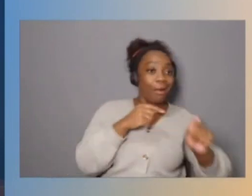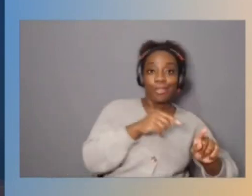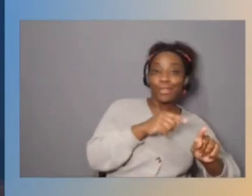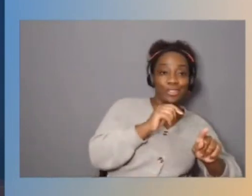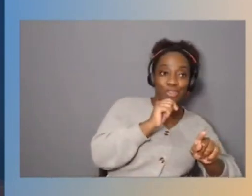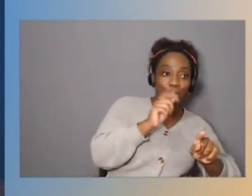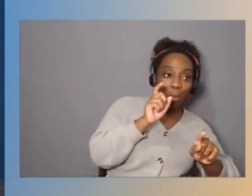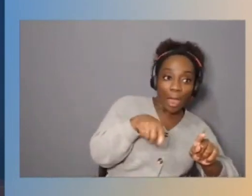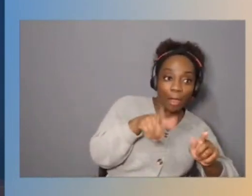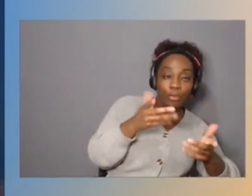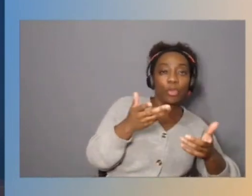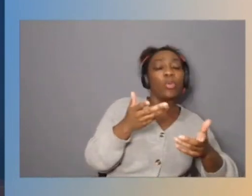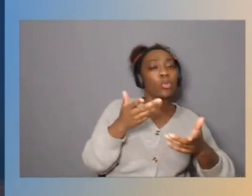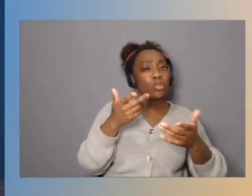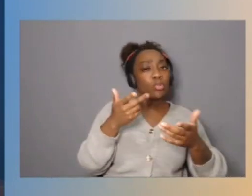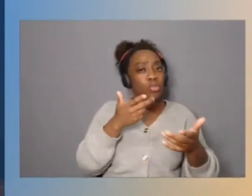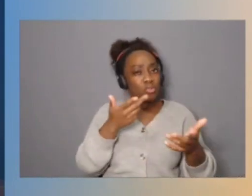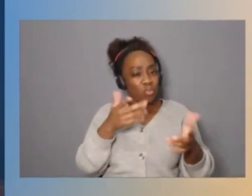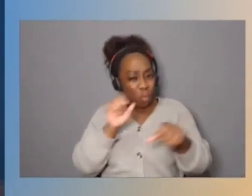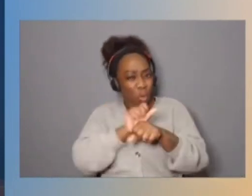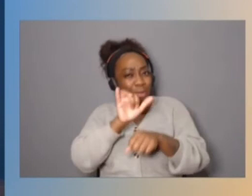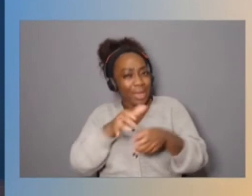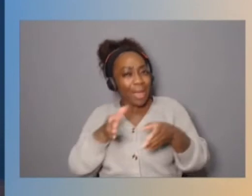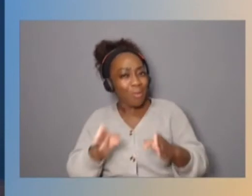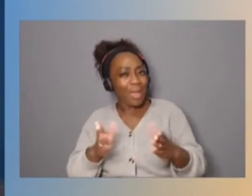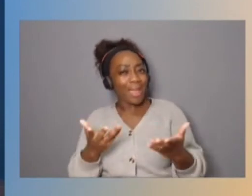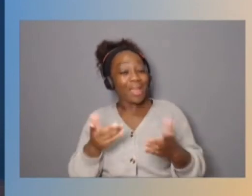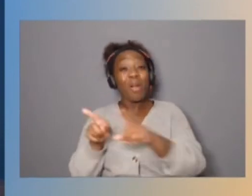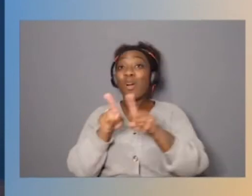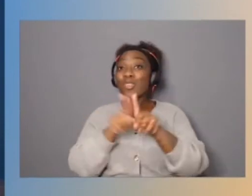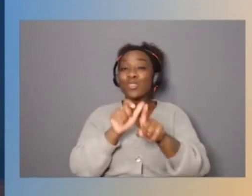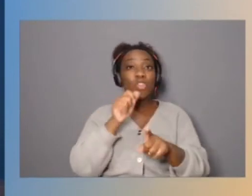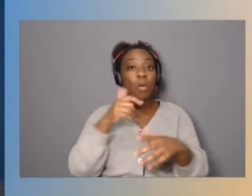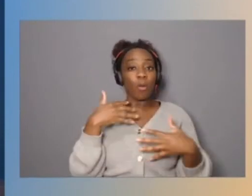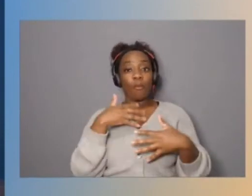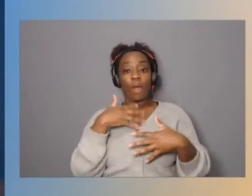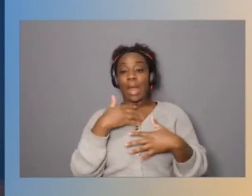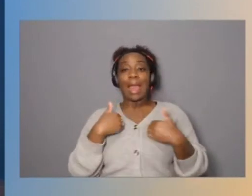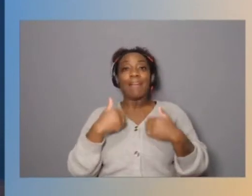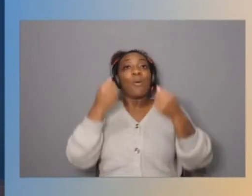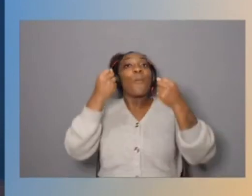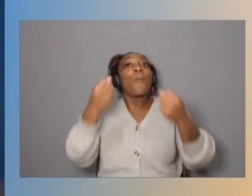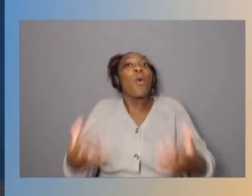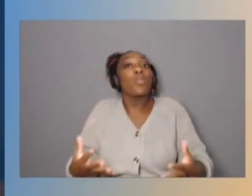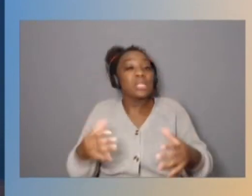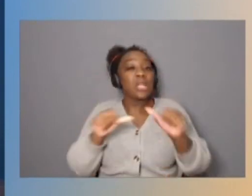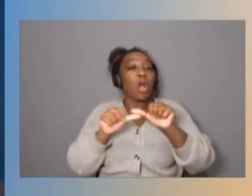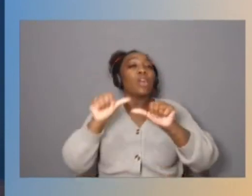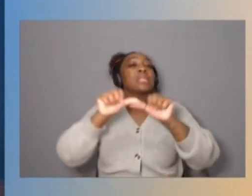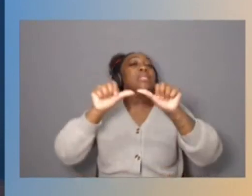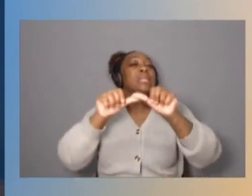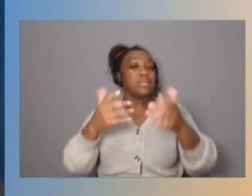And don't be afraid of multi architecture, right? So adding multi arc support to your tools and scripts,